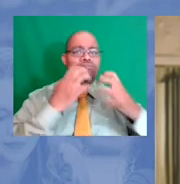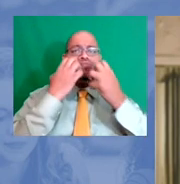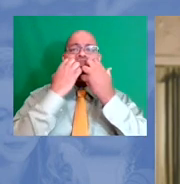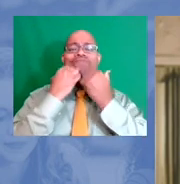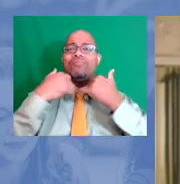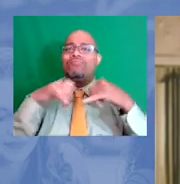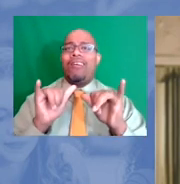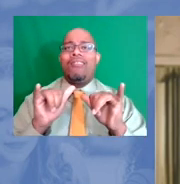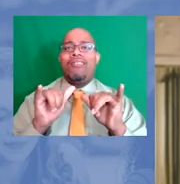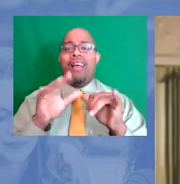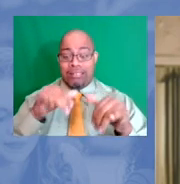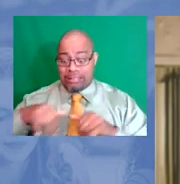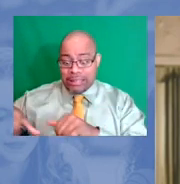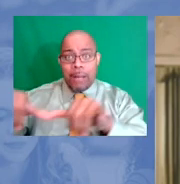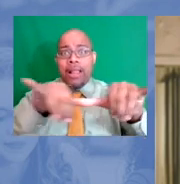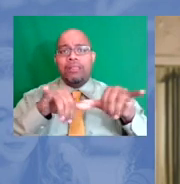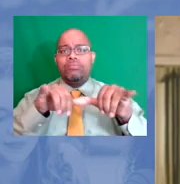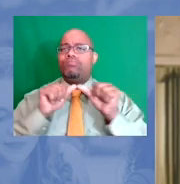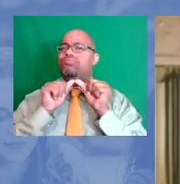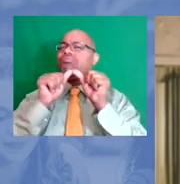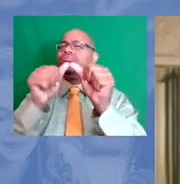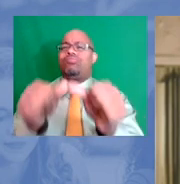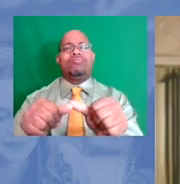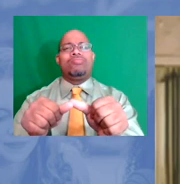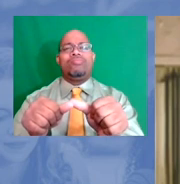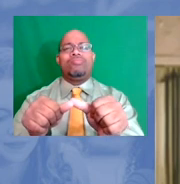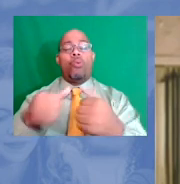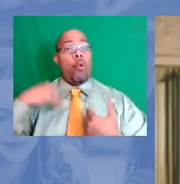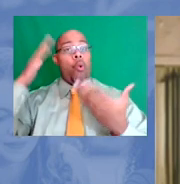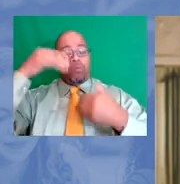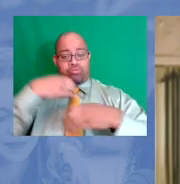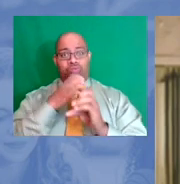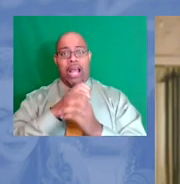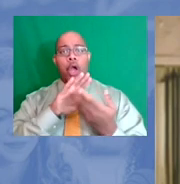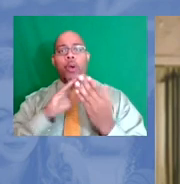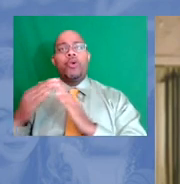INFINITE. WE HOPE THOUGH CREATE COMMUNITY BUT EDUCATORS